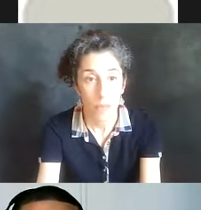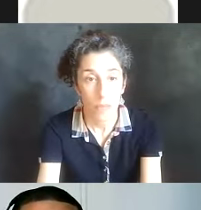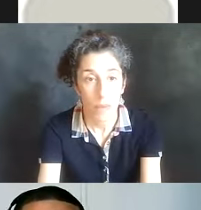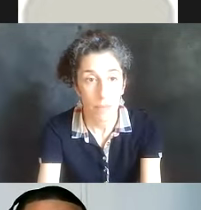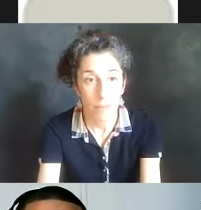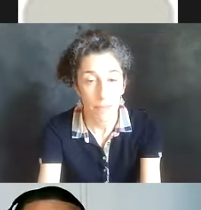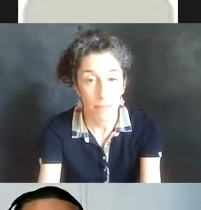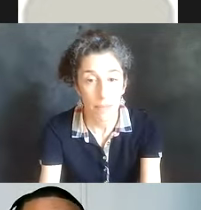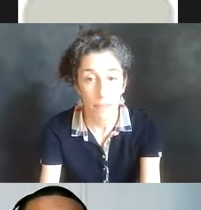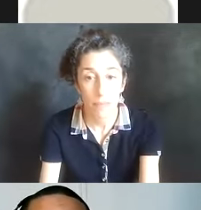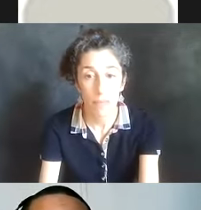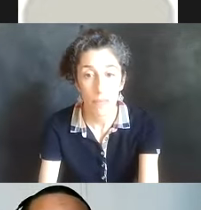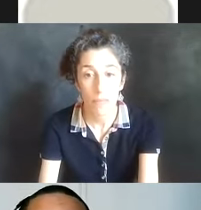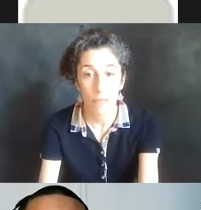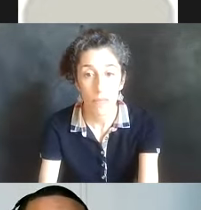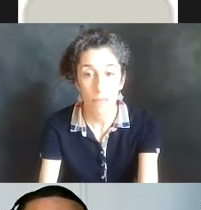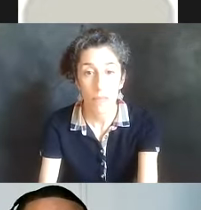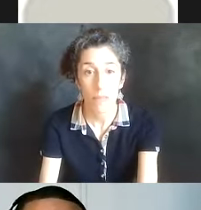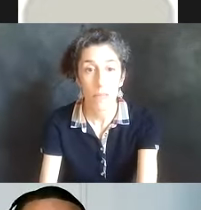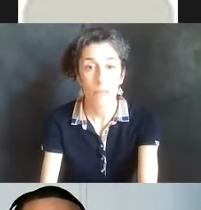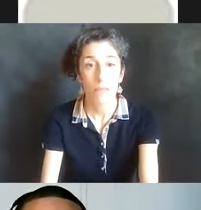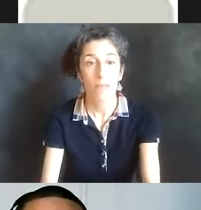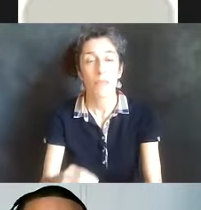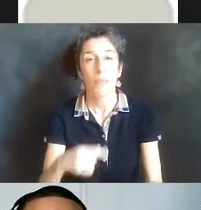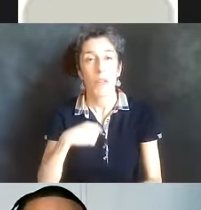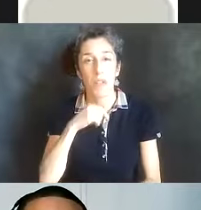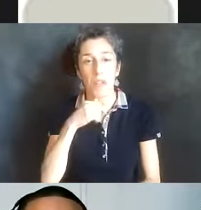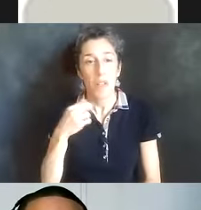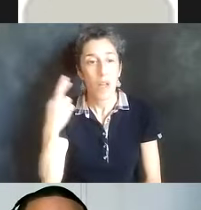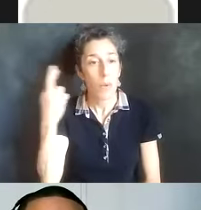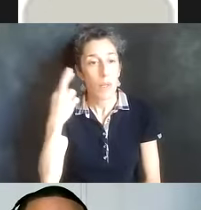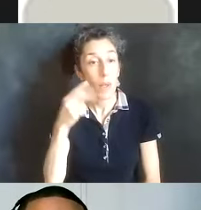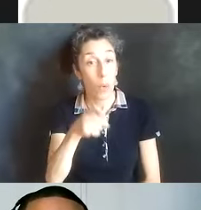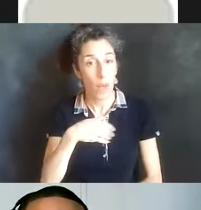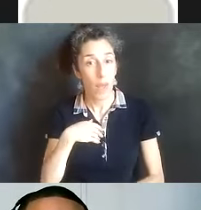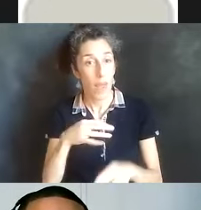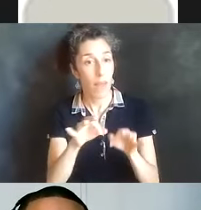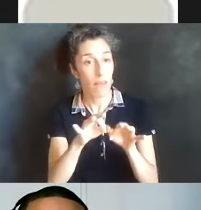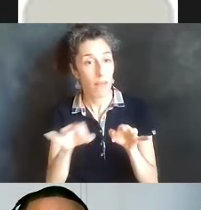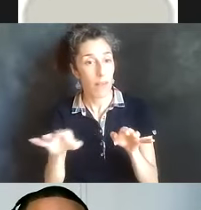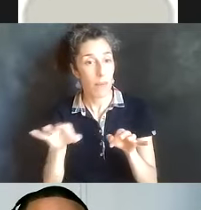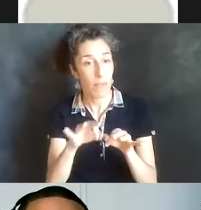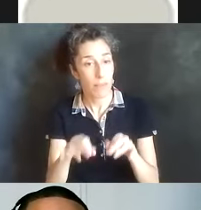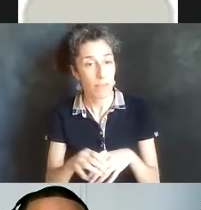about language privilege in my English 101 class. I didn't—I didn't really know much about English